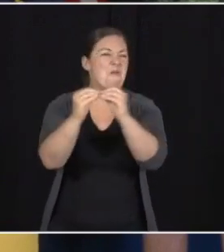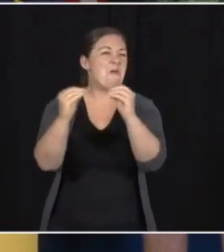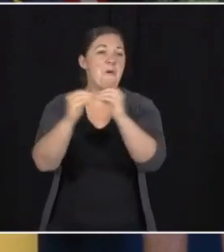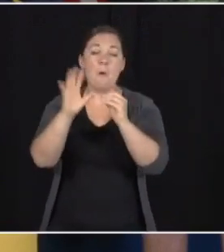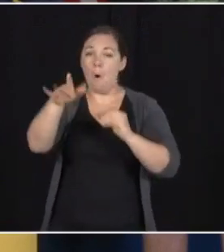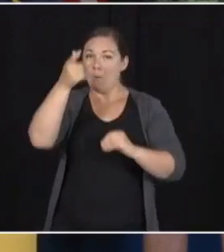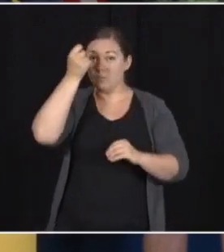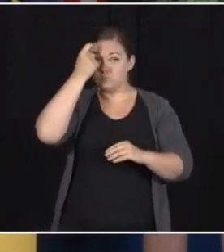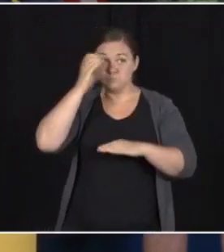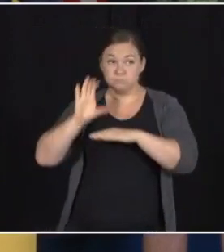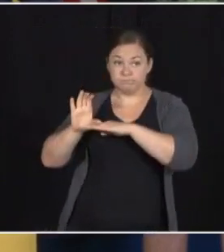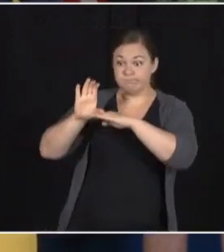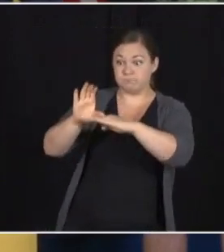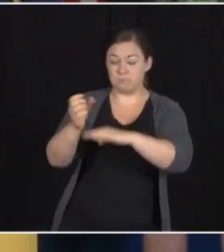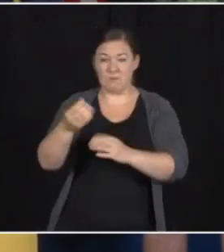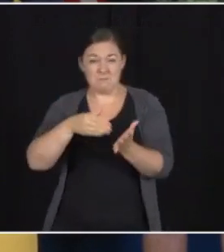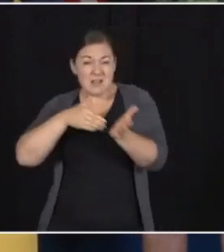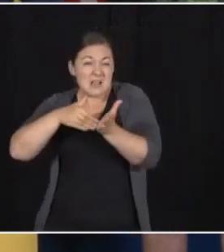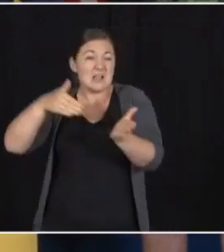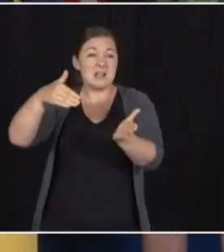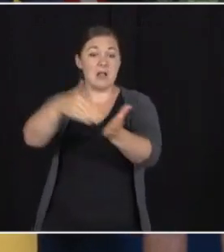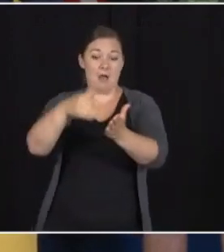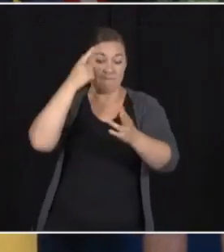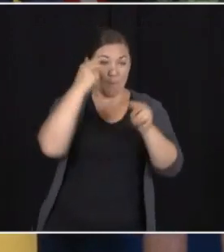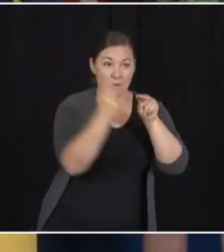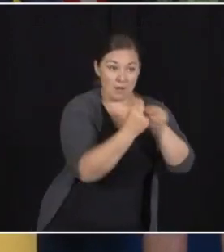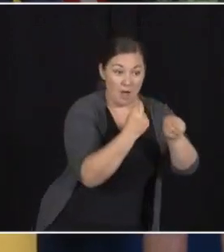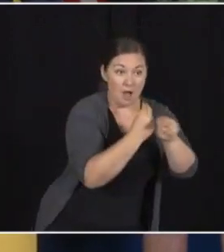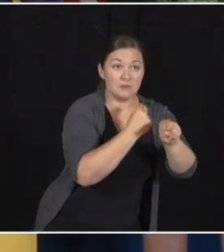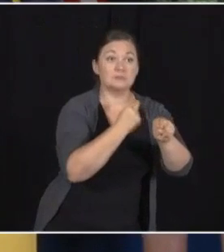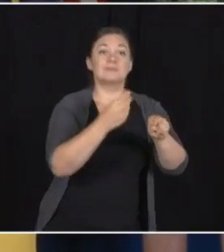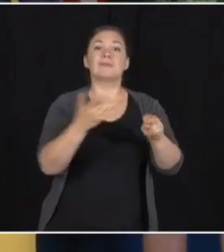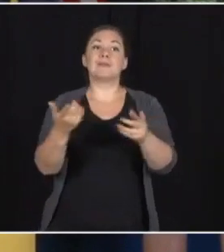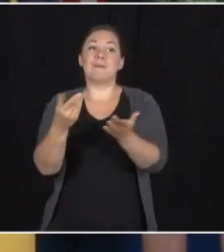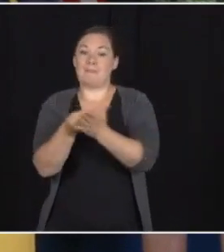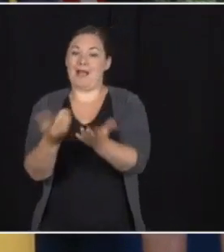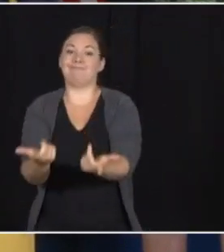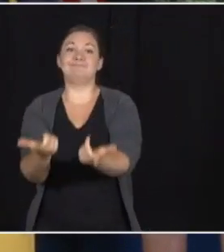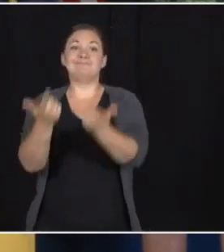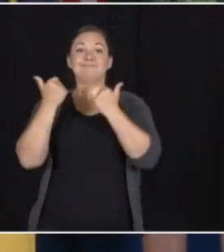, we are making to upgrade Ontario Highway system. And for every $1 million spent on highway